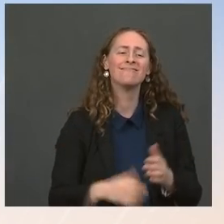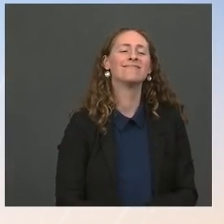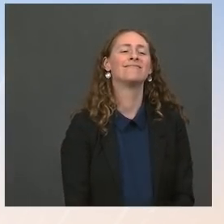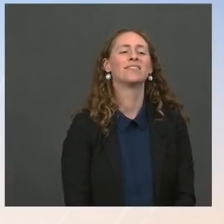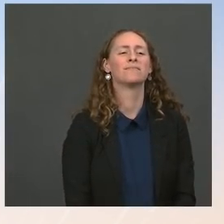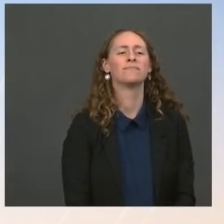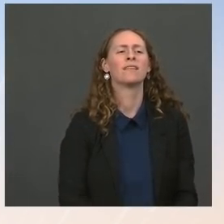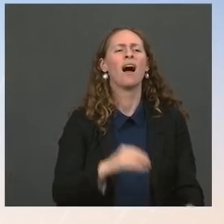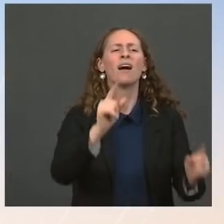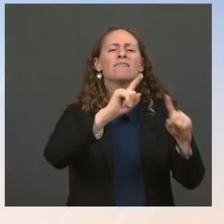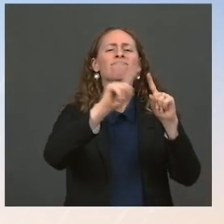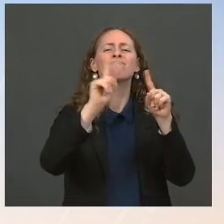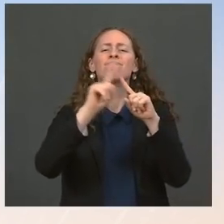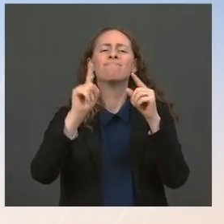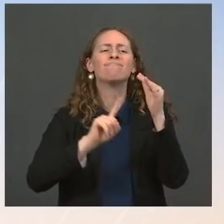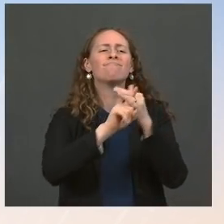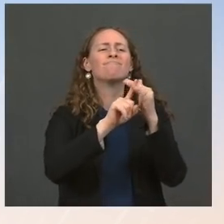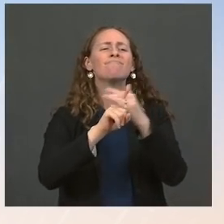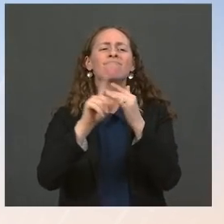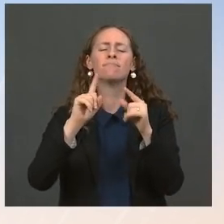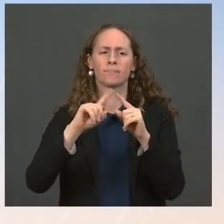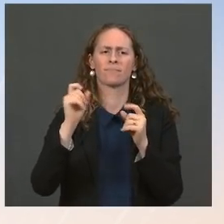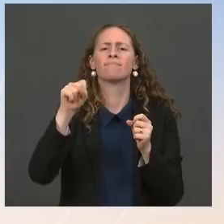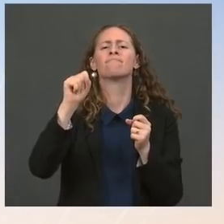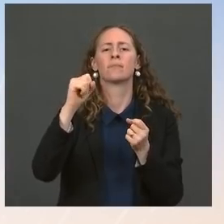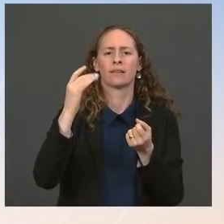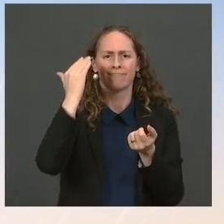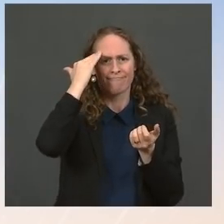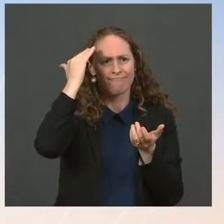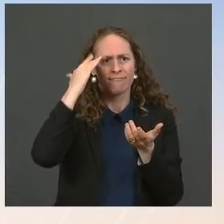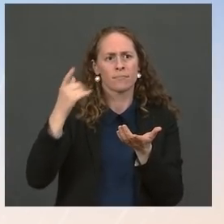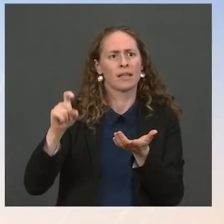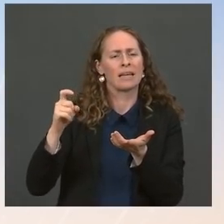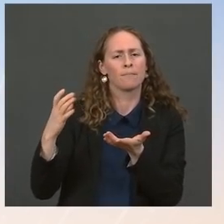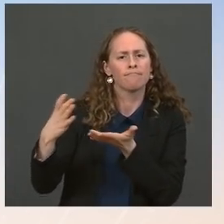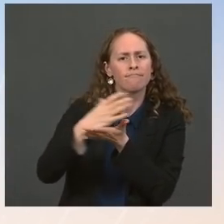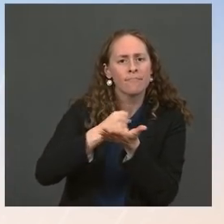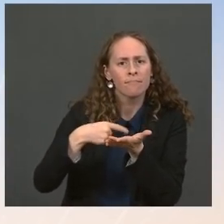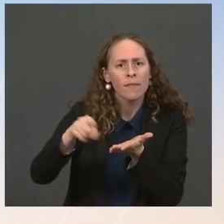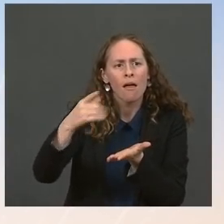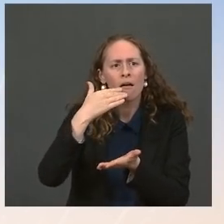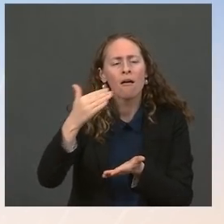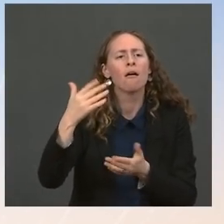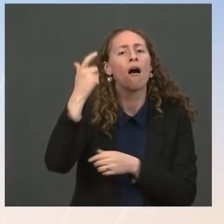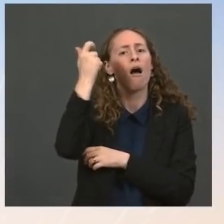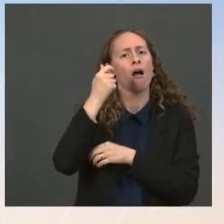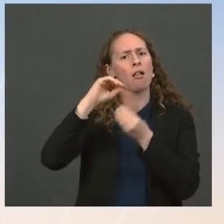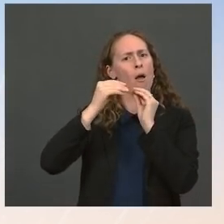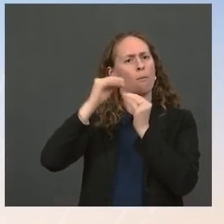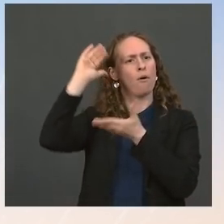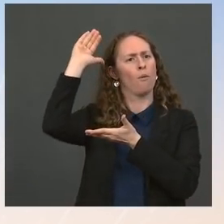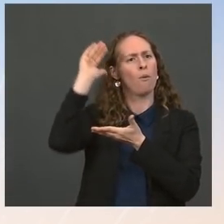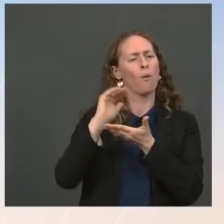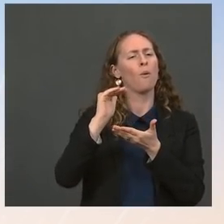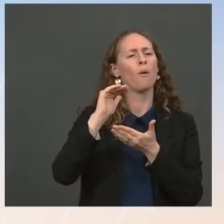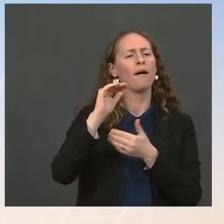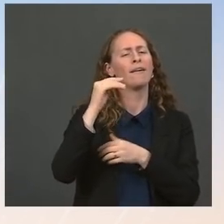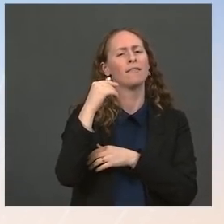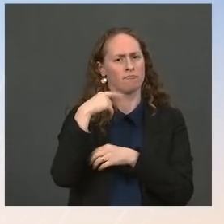as much as wages are up and unemployment are down, we -- unemployment is down -- we also recognize there are longer-term issues we want to address, including inflation.